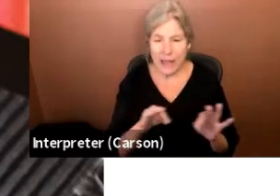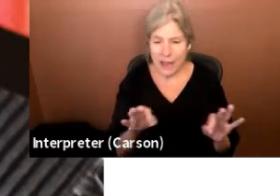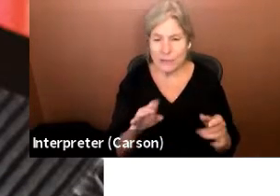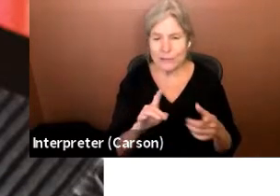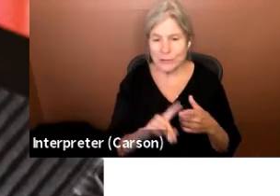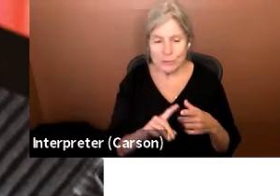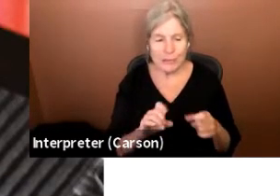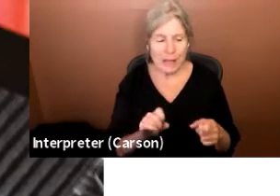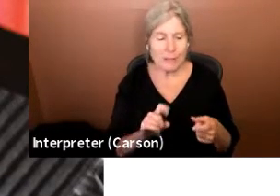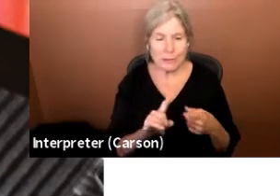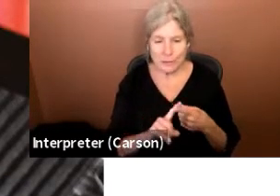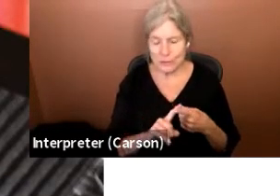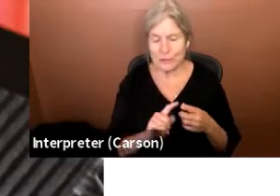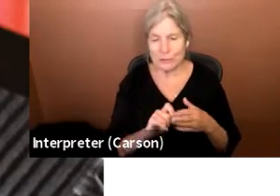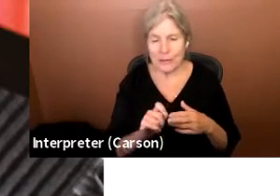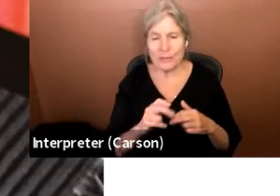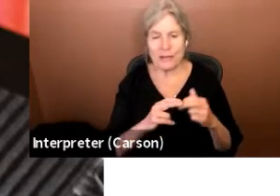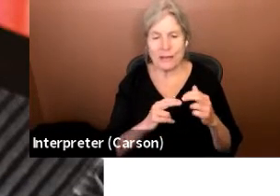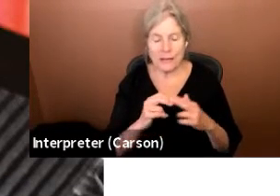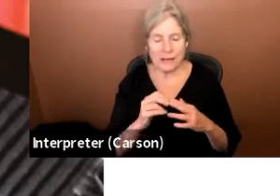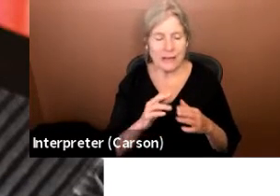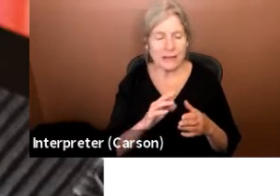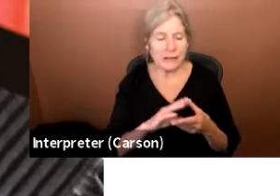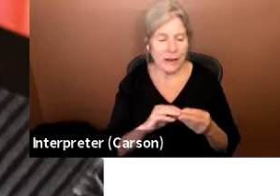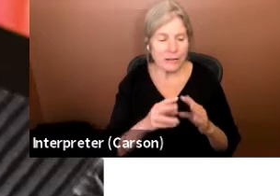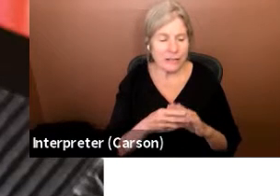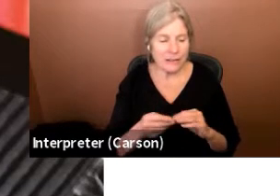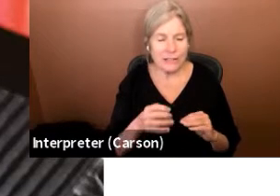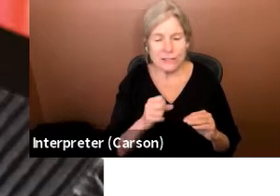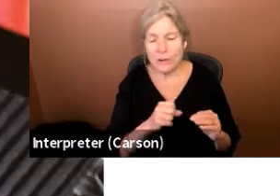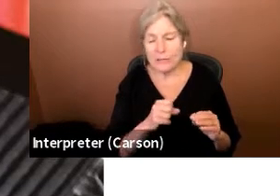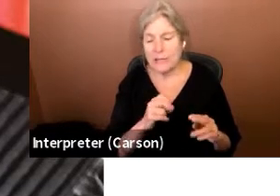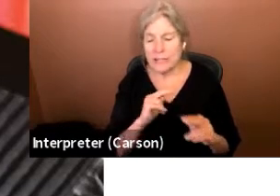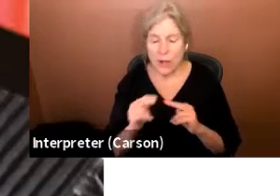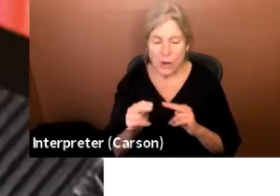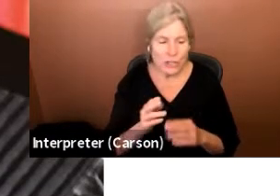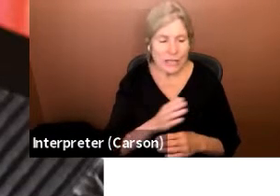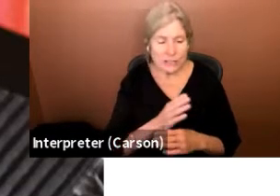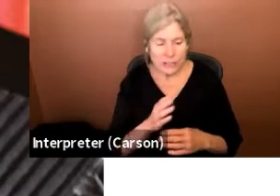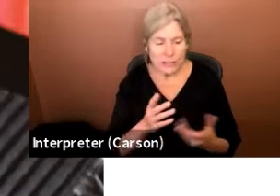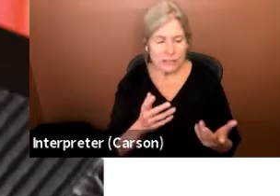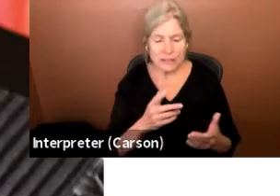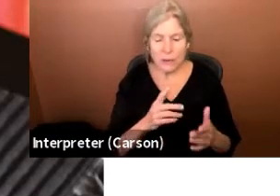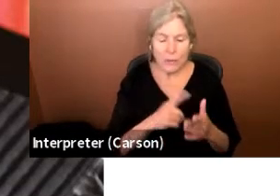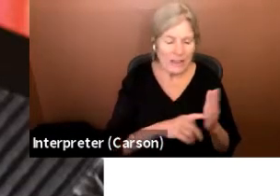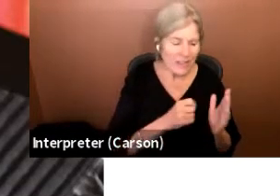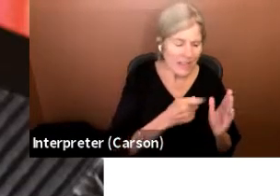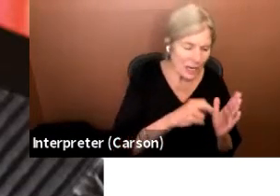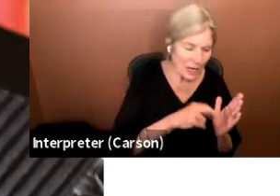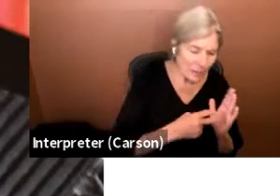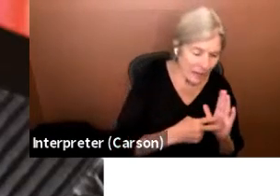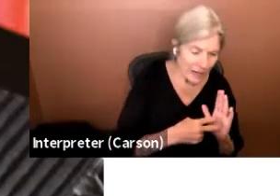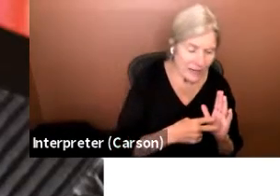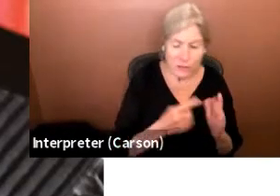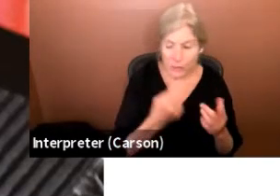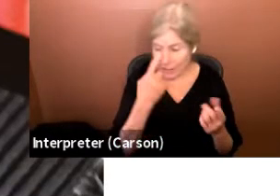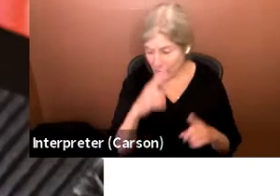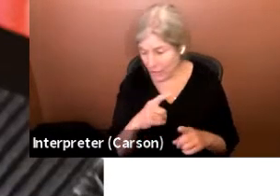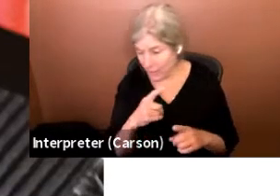narrative. It's a constant game of negotiation between them. What does that shape mean? Do we all agree about the meaning of the shape? No.